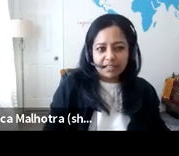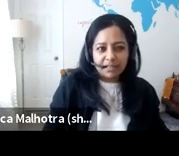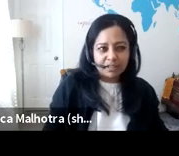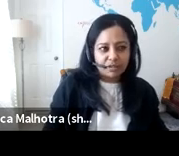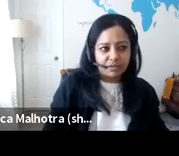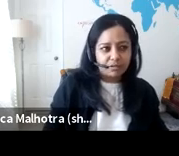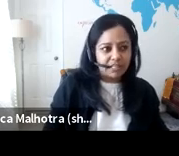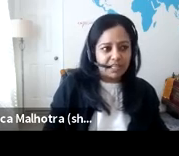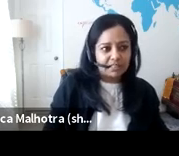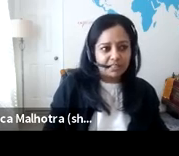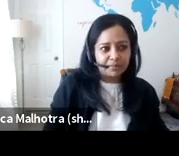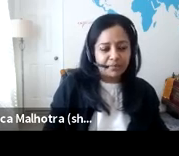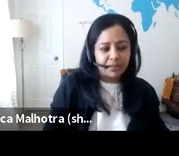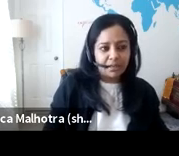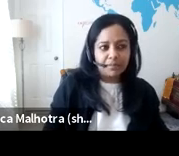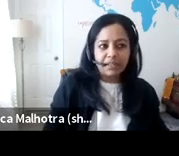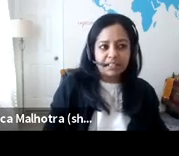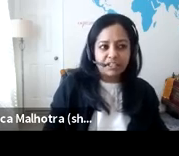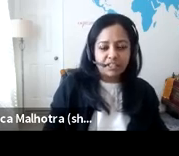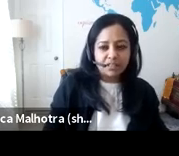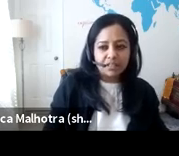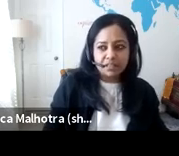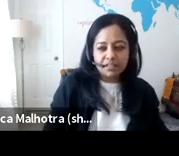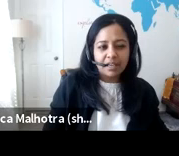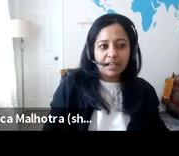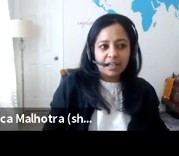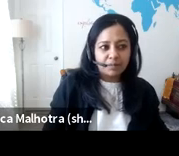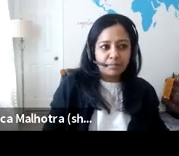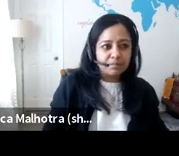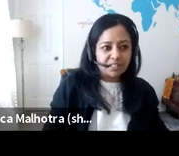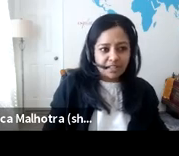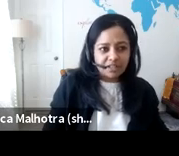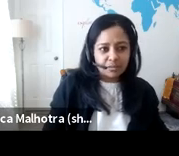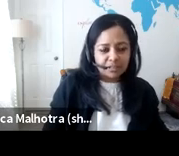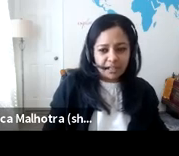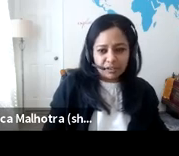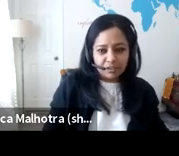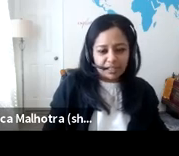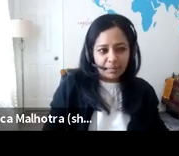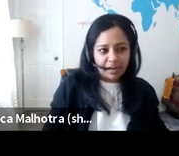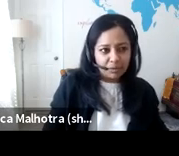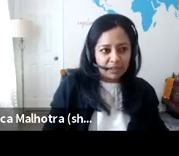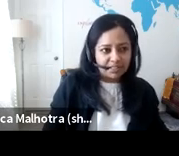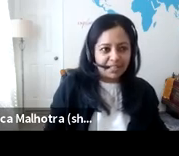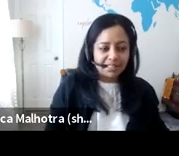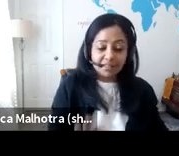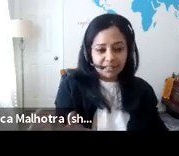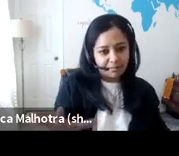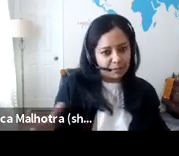in the next 2-3 days. In addition, this discussion will not include any PowerPoint slides except